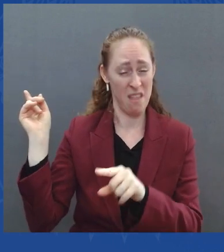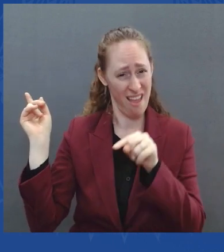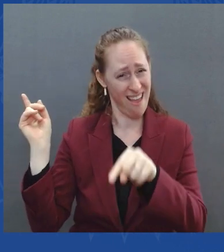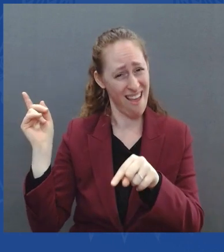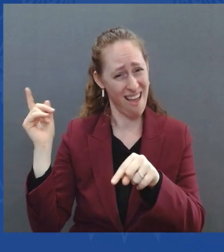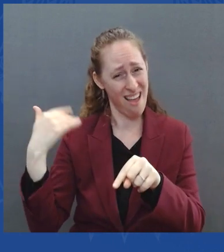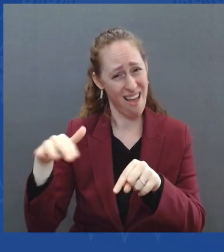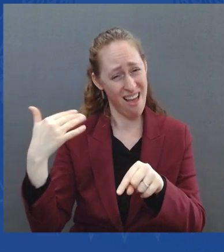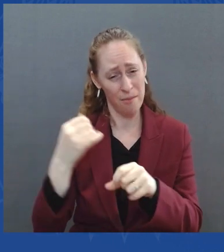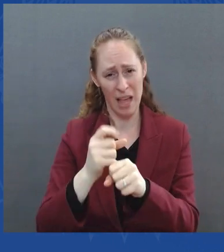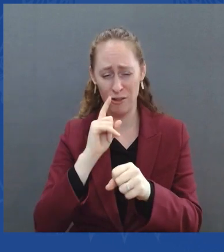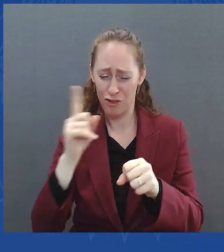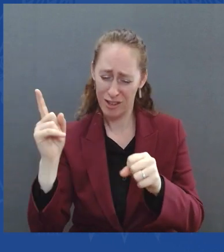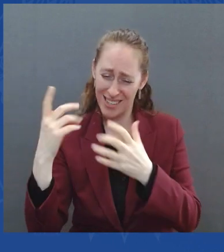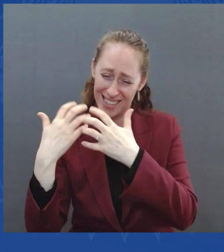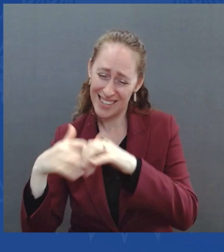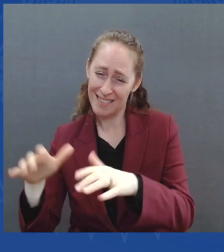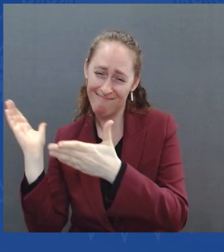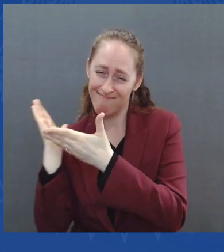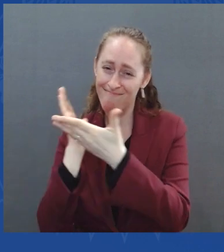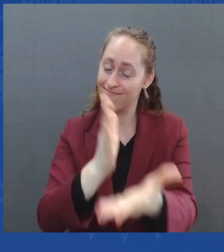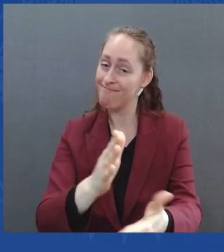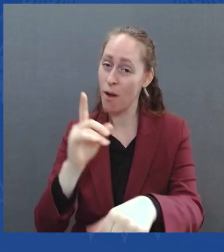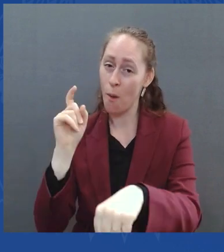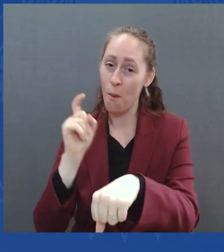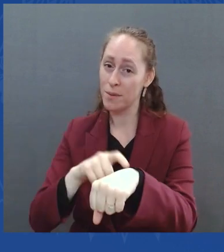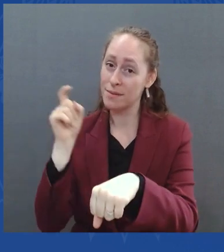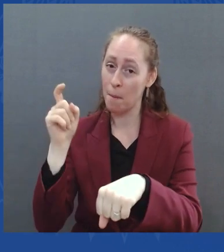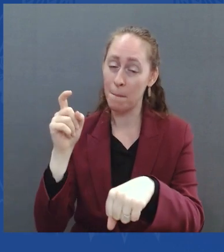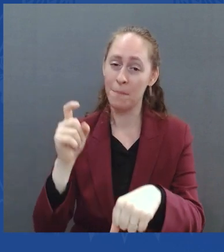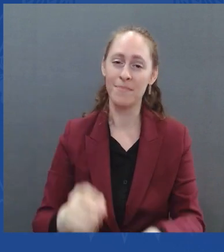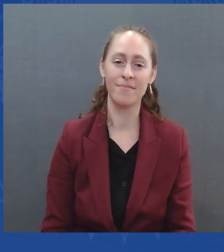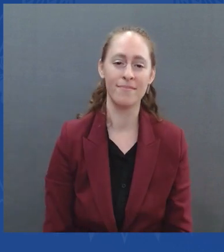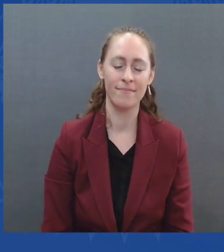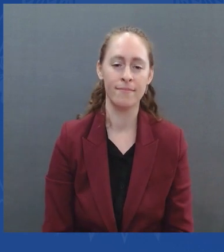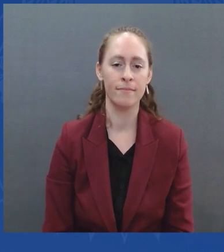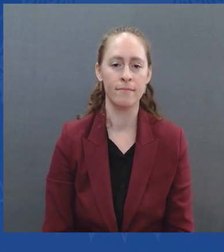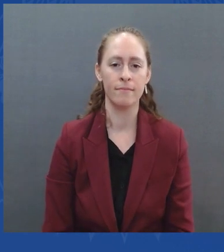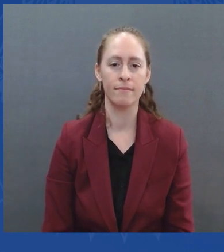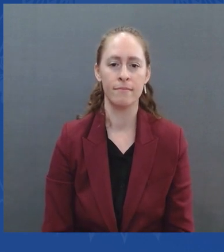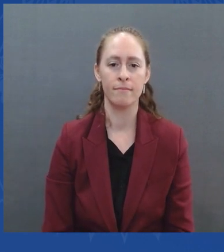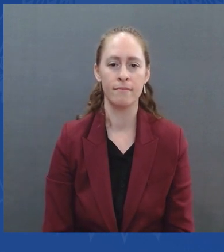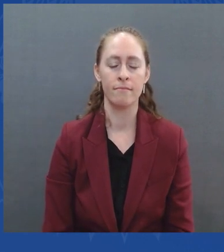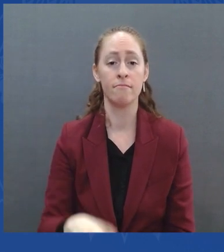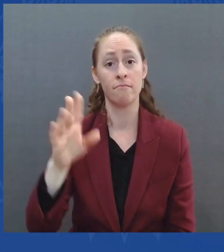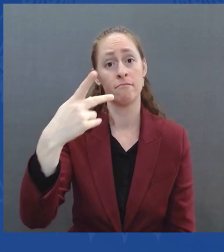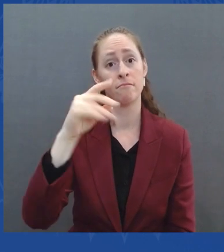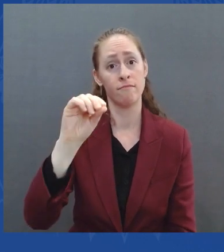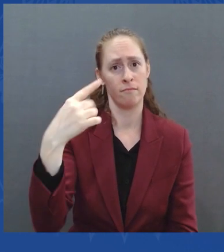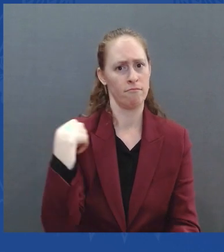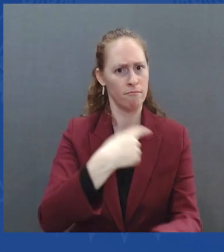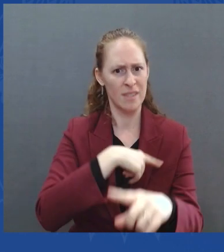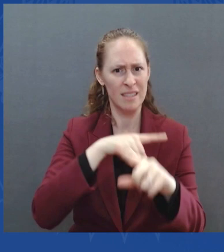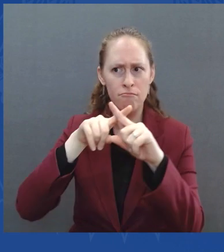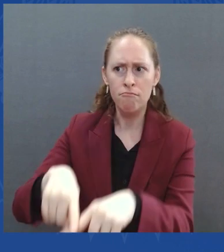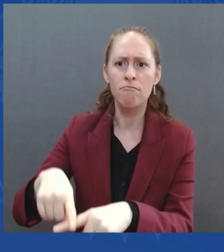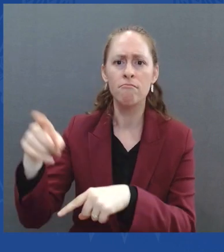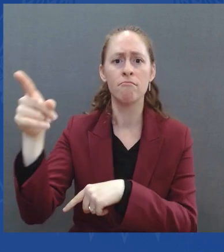And the Postal Service is central to our economy and is central to rural America, delivering mail and packages between small businesses